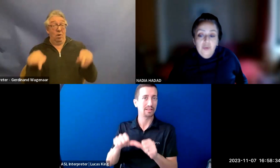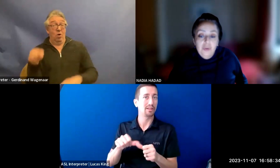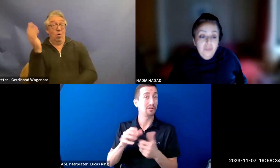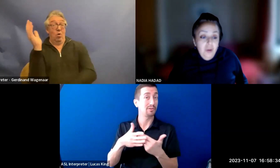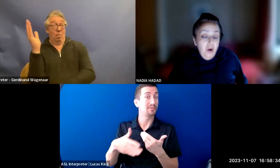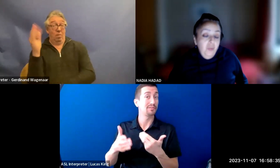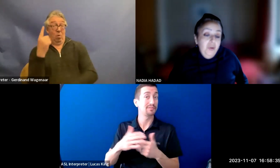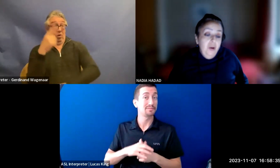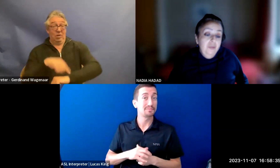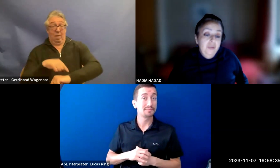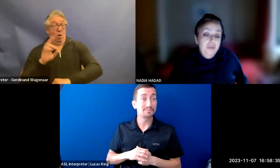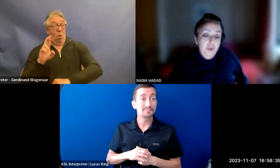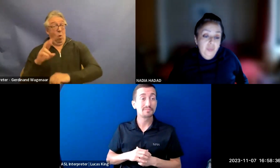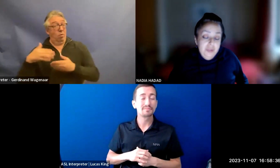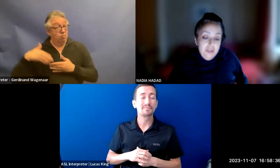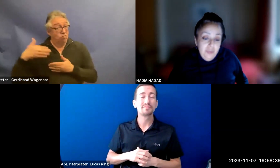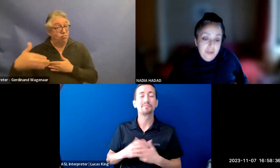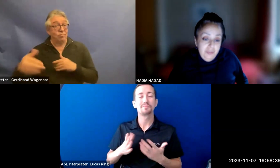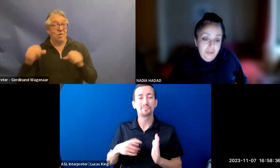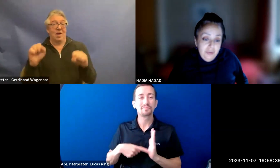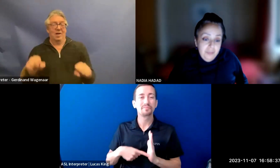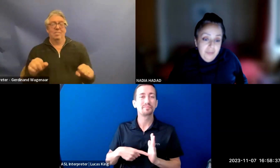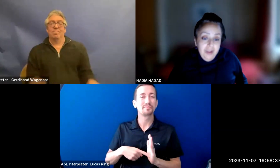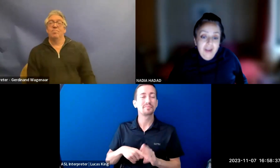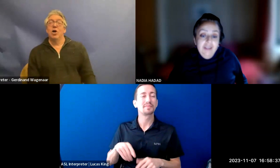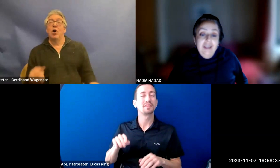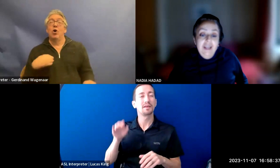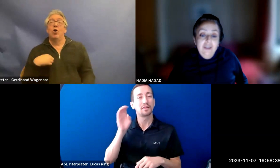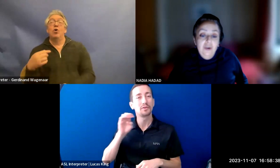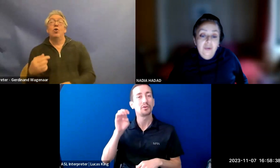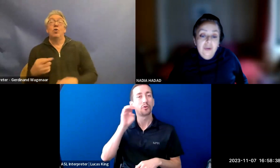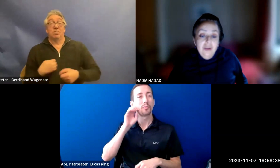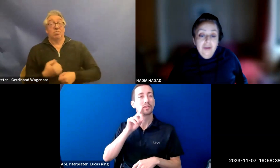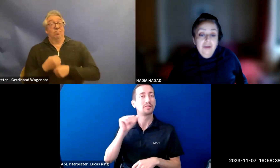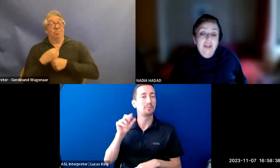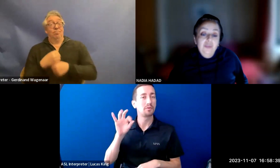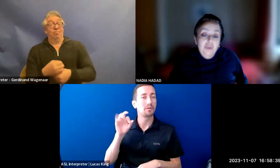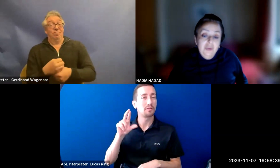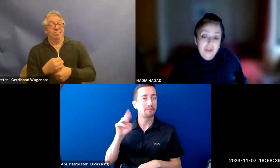So on behalf of the European Disability Forum and GLAD Network,